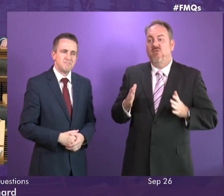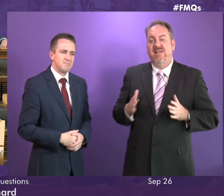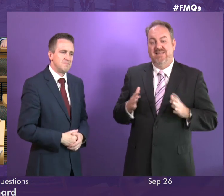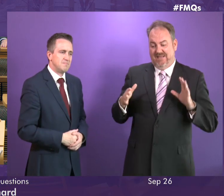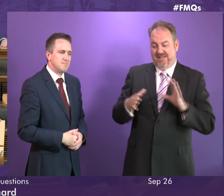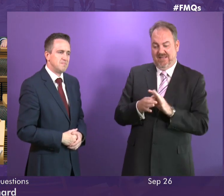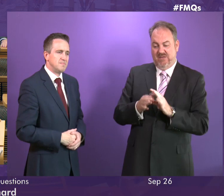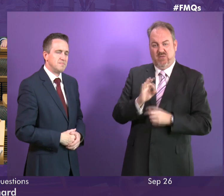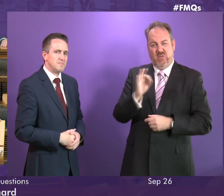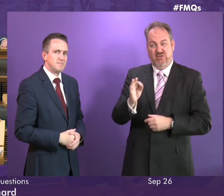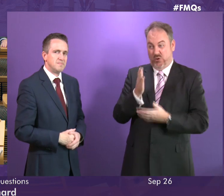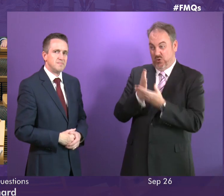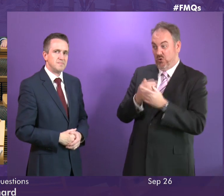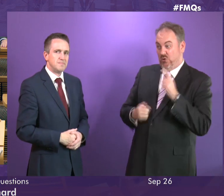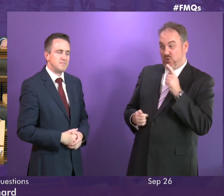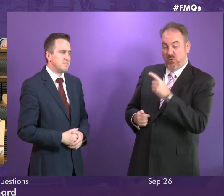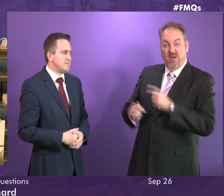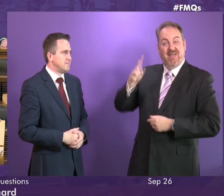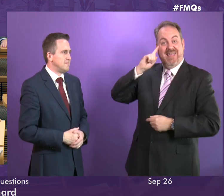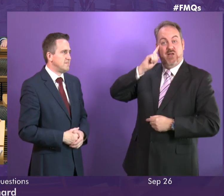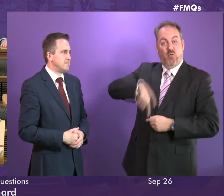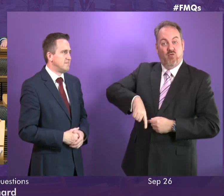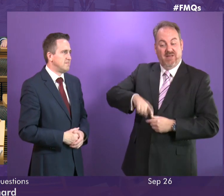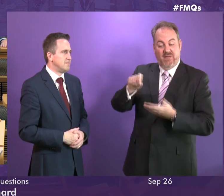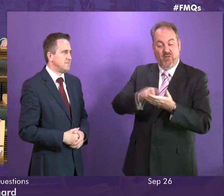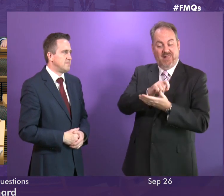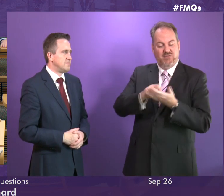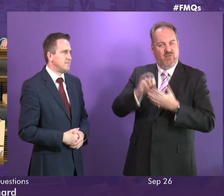proposed.” You are ignoring the Electoral Commission.